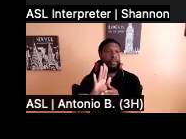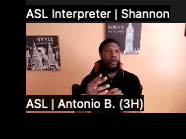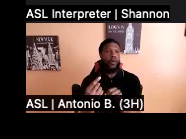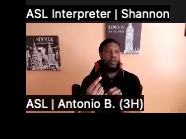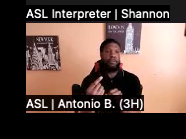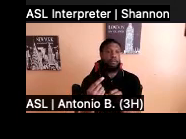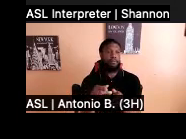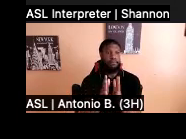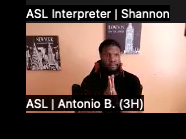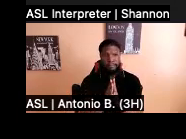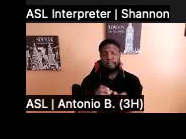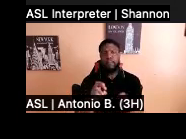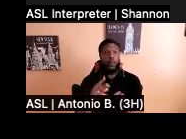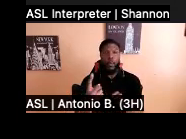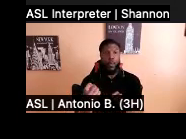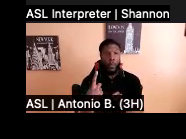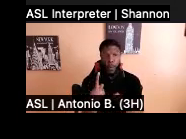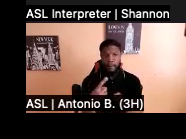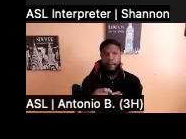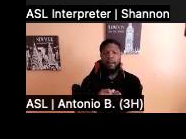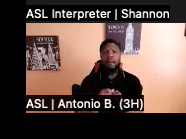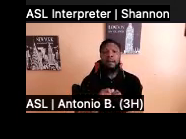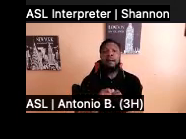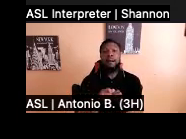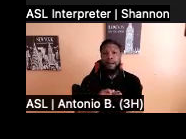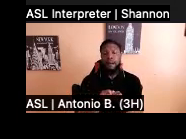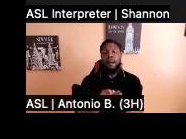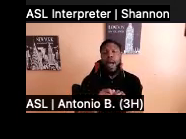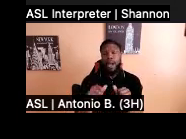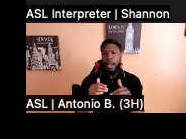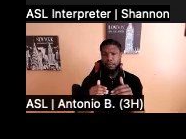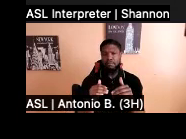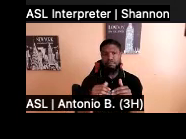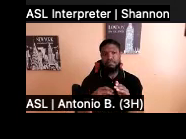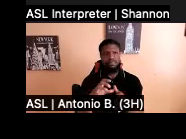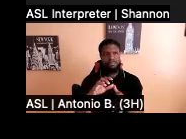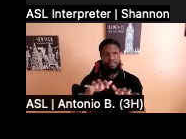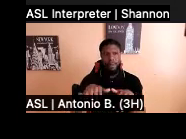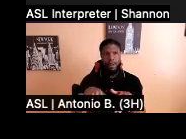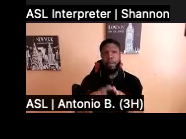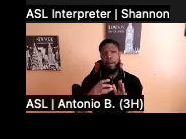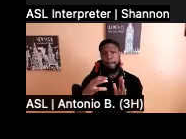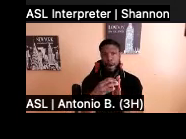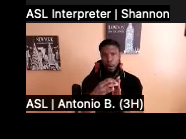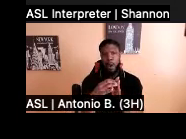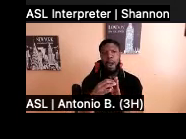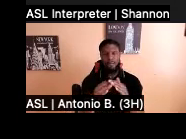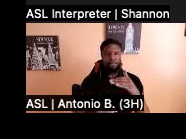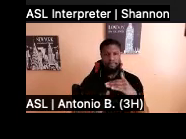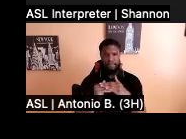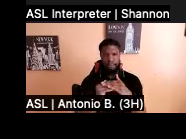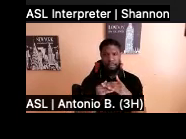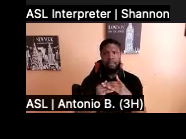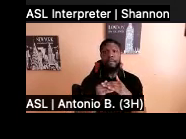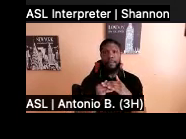request. Actually students can submit up to one paragraph in text from their writing sample